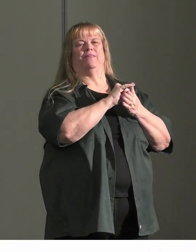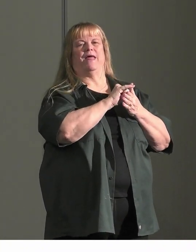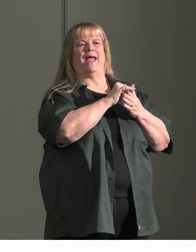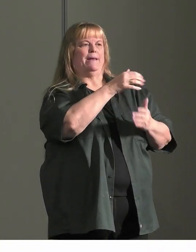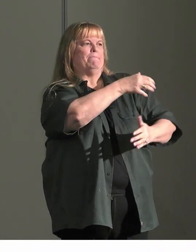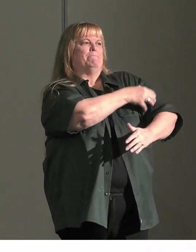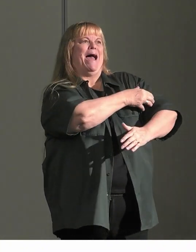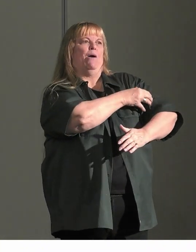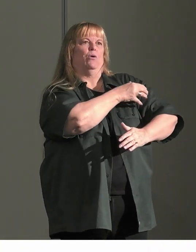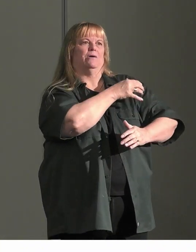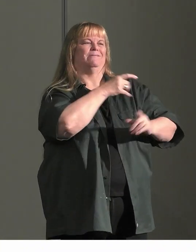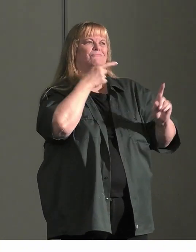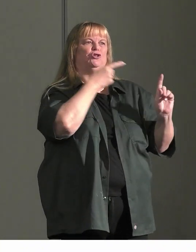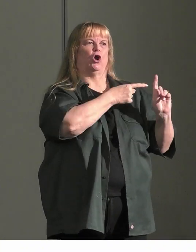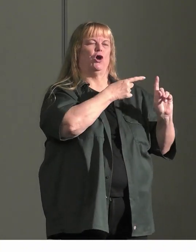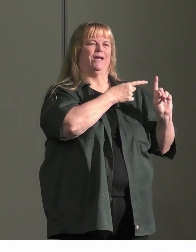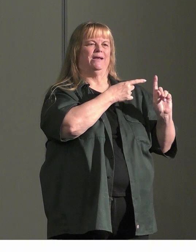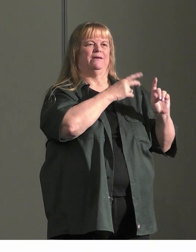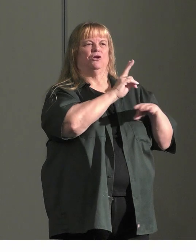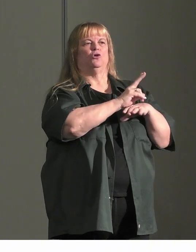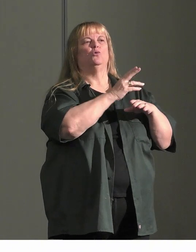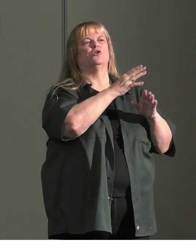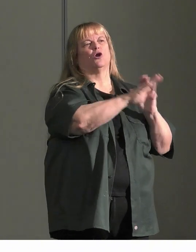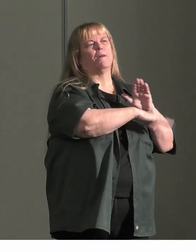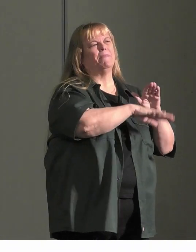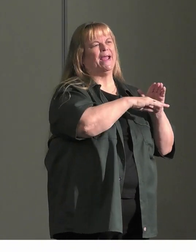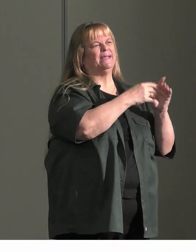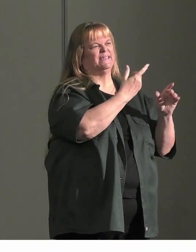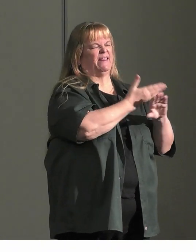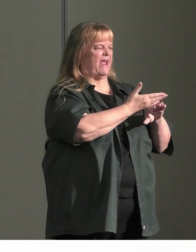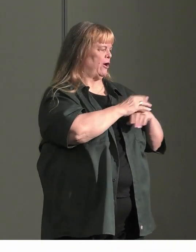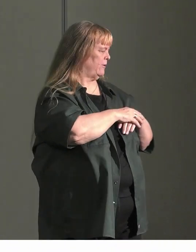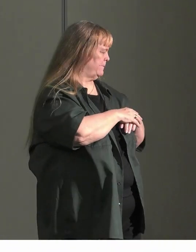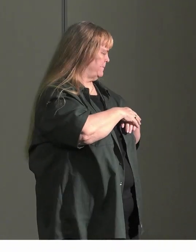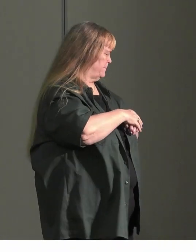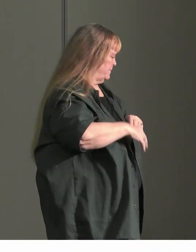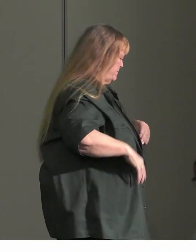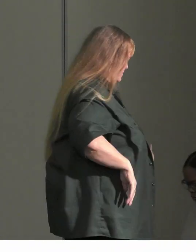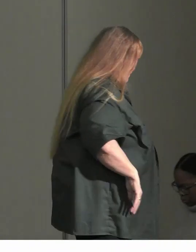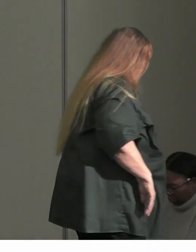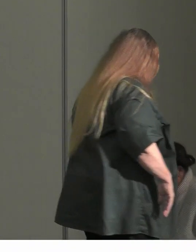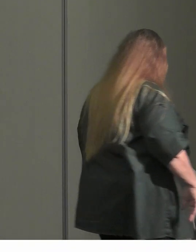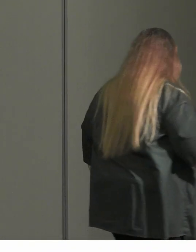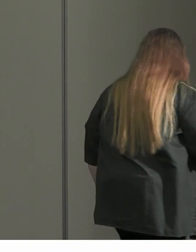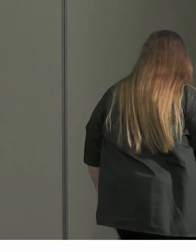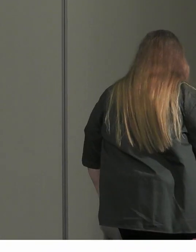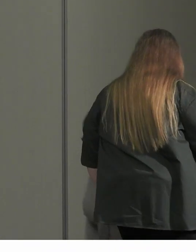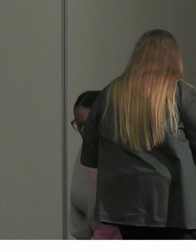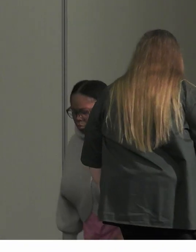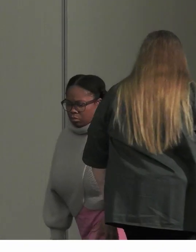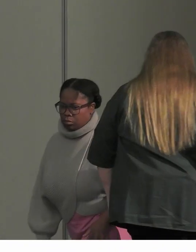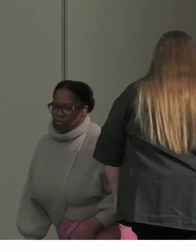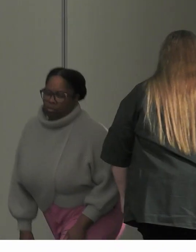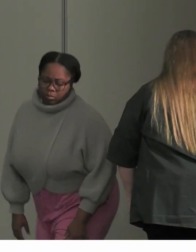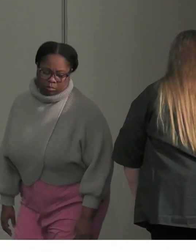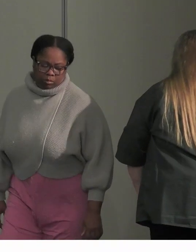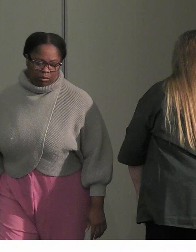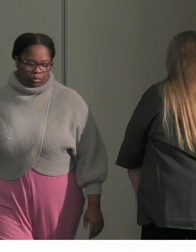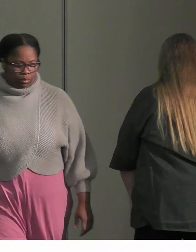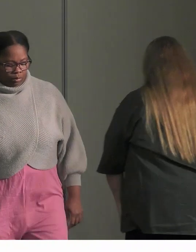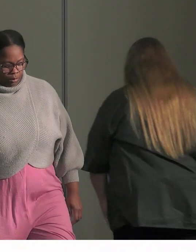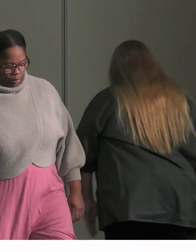of your target user base coming out here. Two more studies. Let's see where they go.